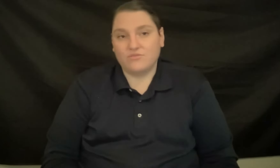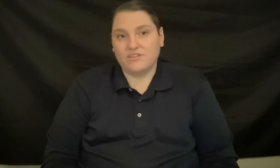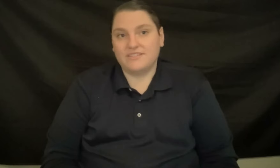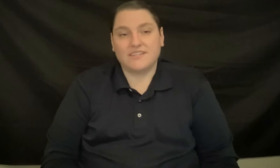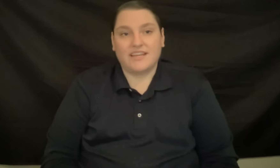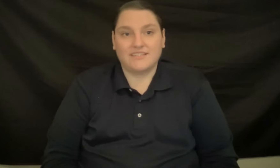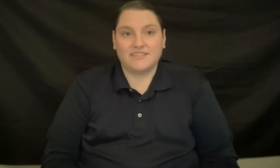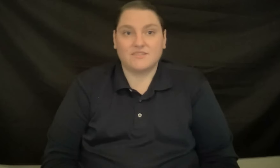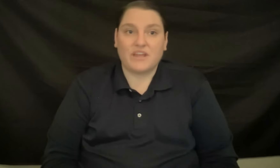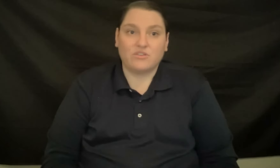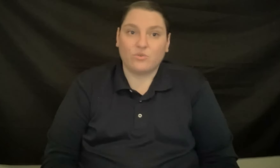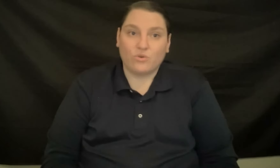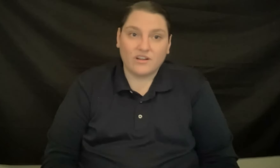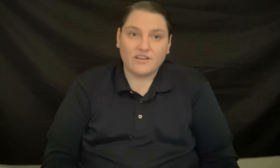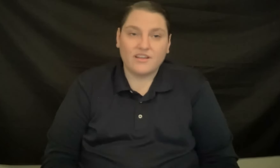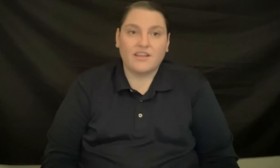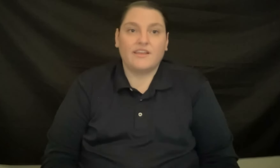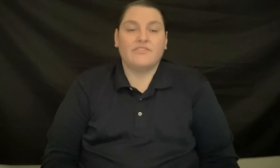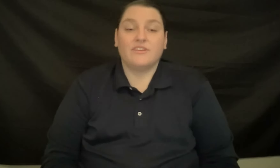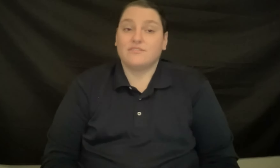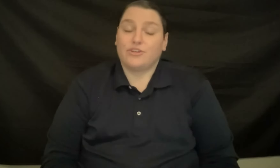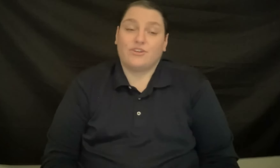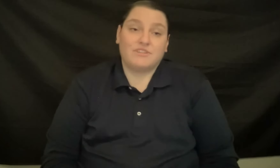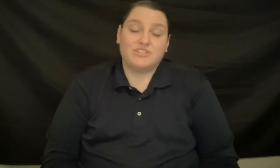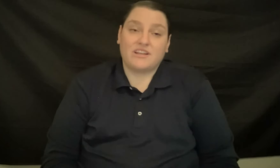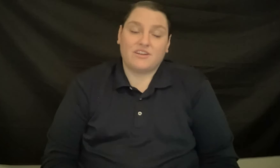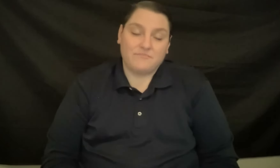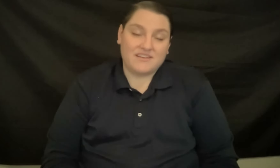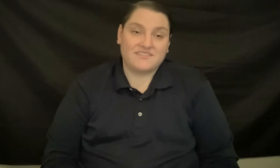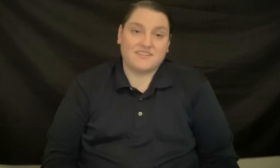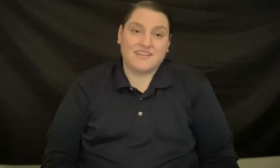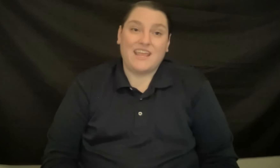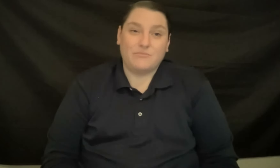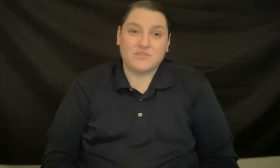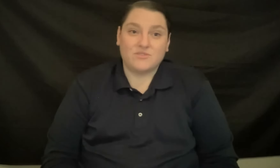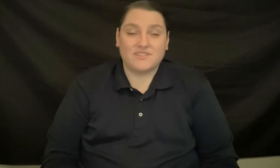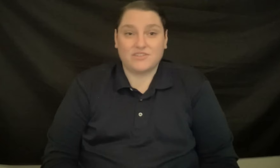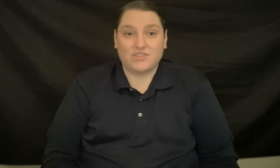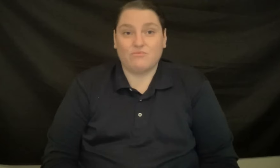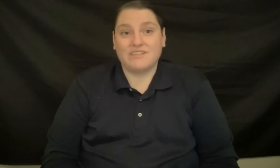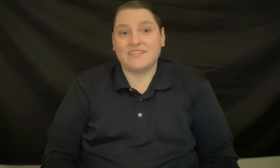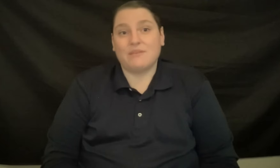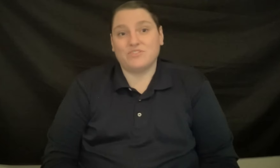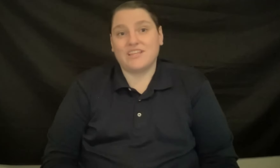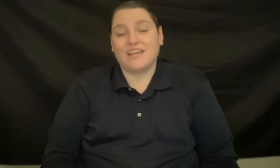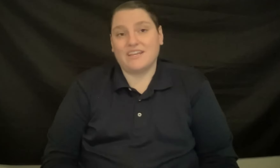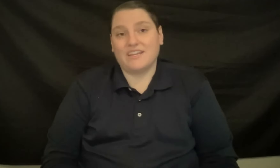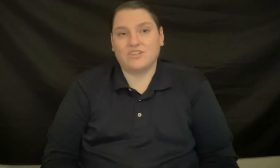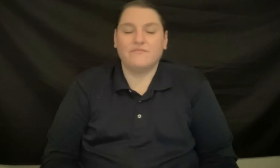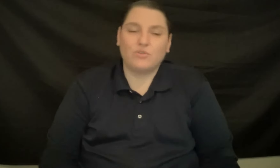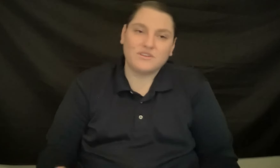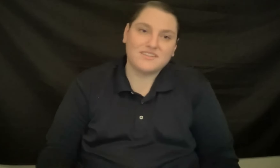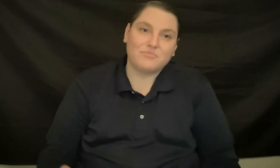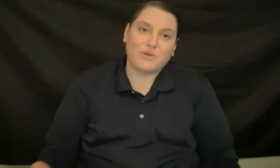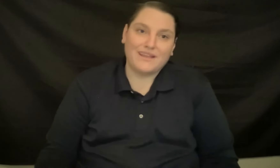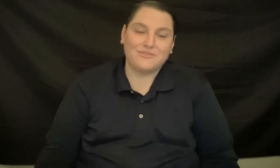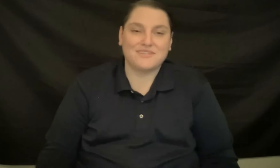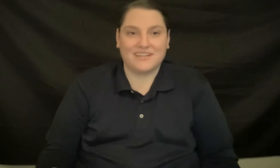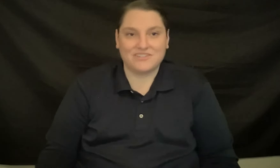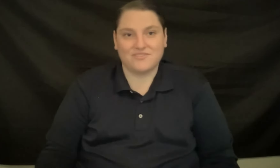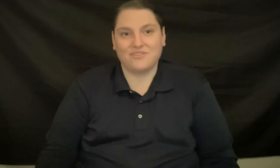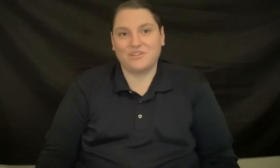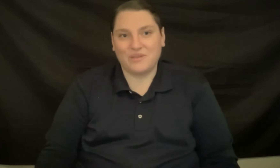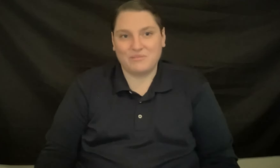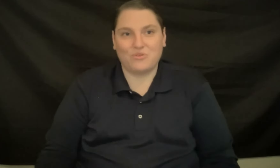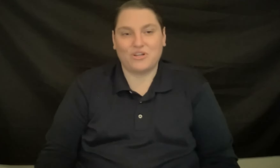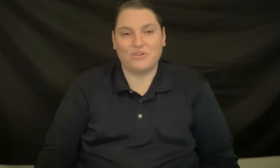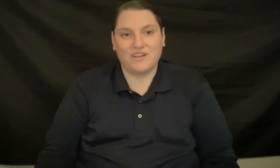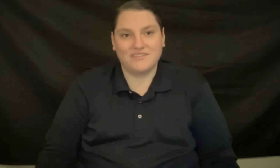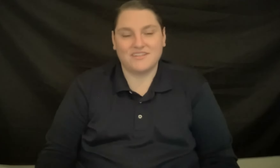There's a lot of resources in that realm right now, regarding folks who sustain a spinal cord injury, in how to relearn walking.